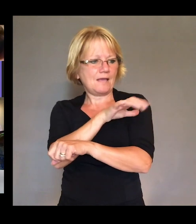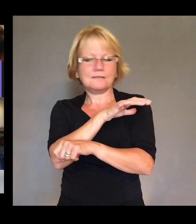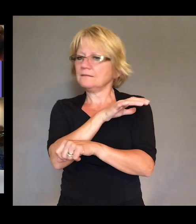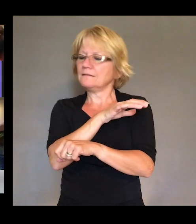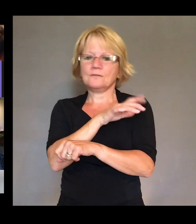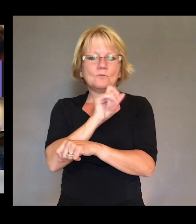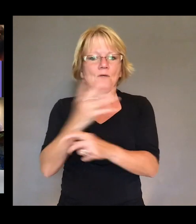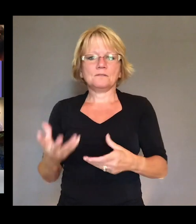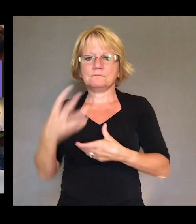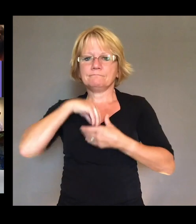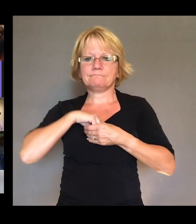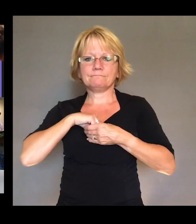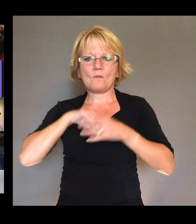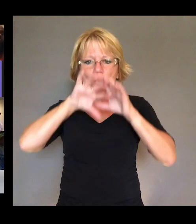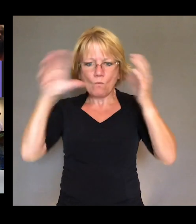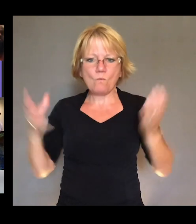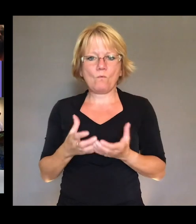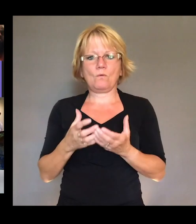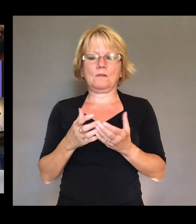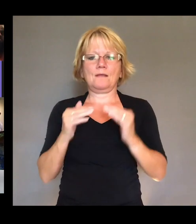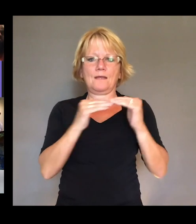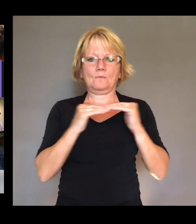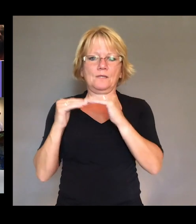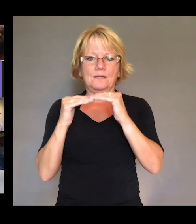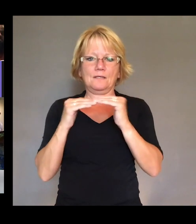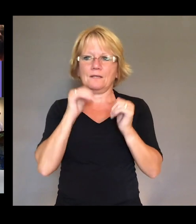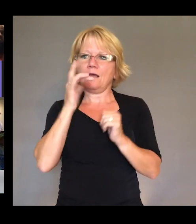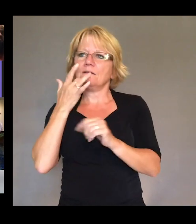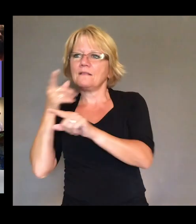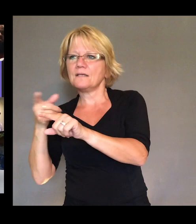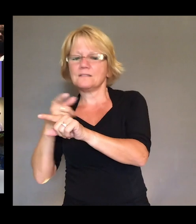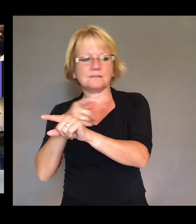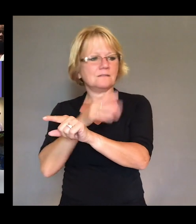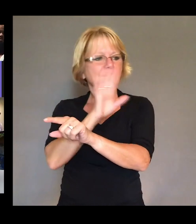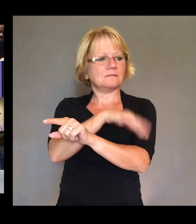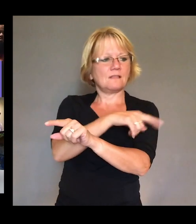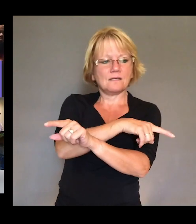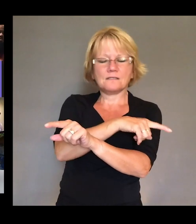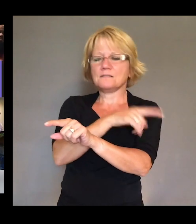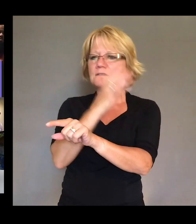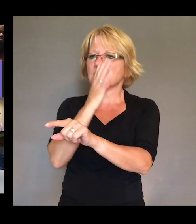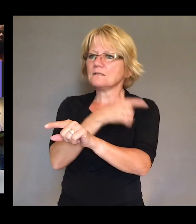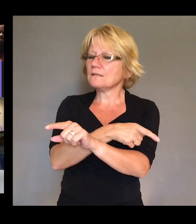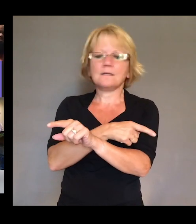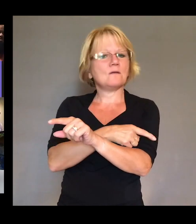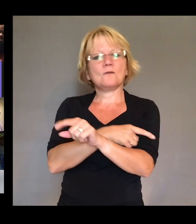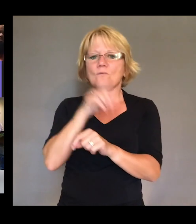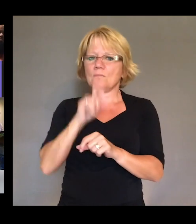if you're not embracing equity as a whole, and kind of acknowledging the intersectionality of it,